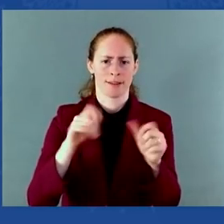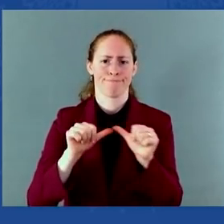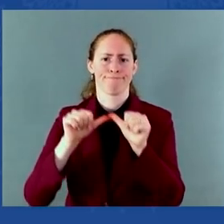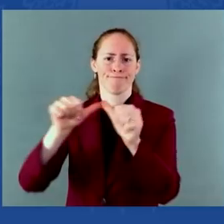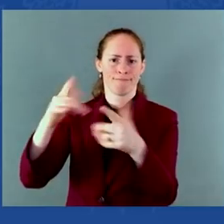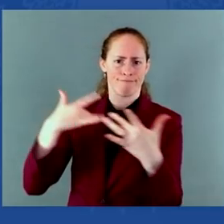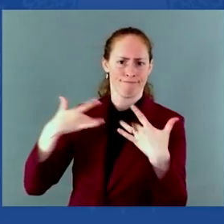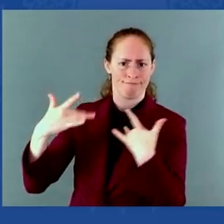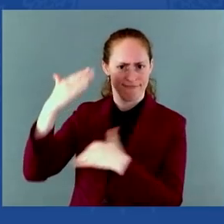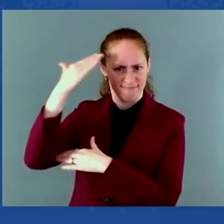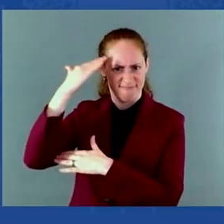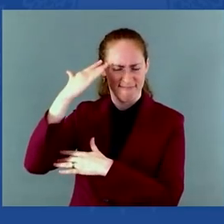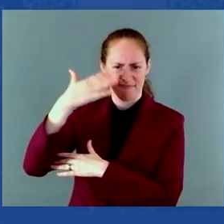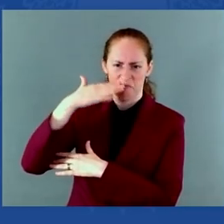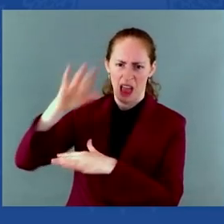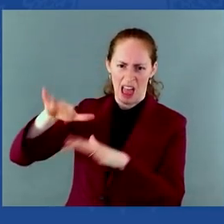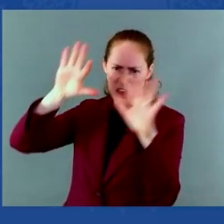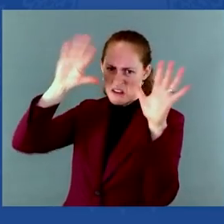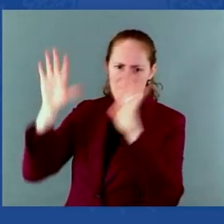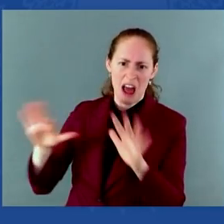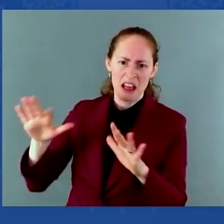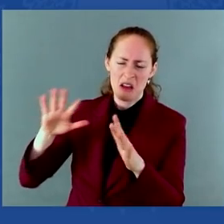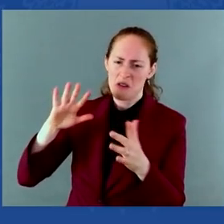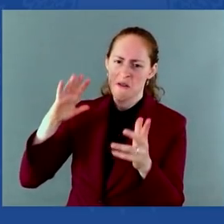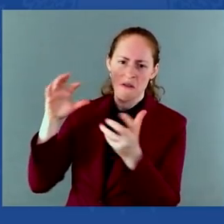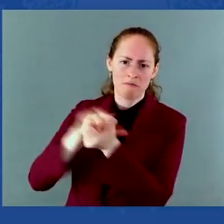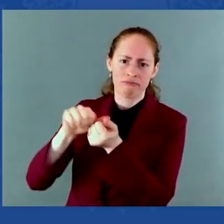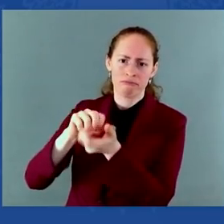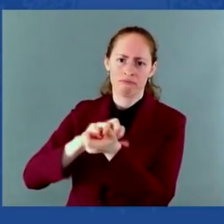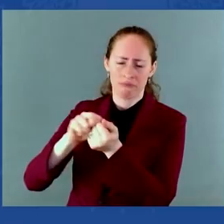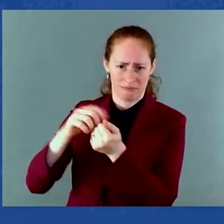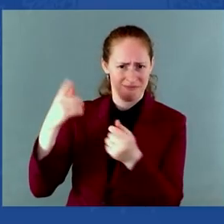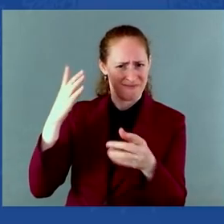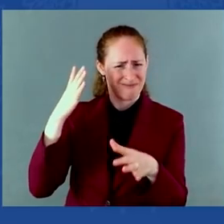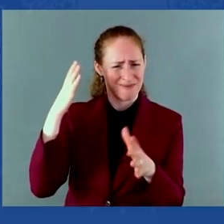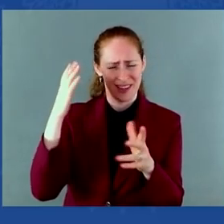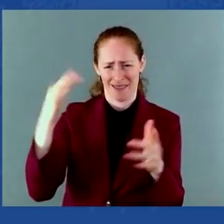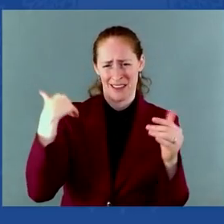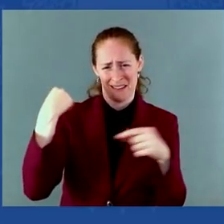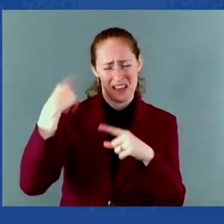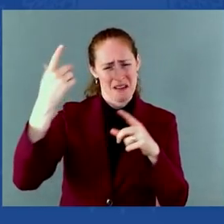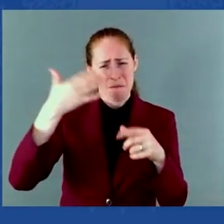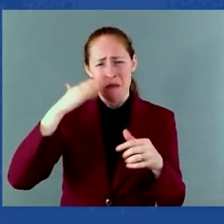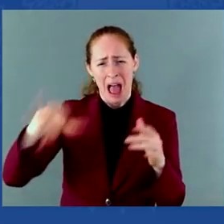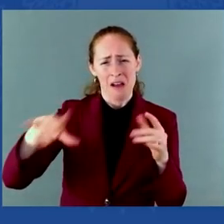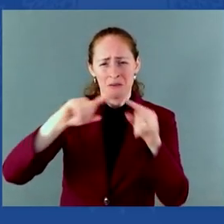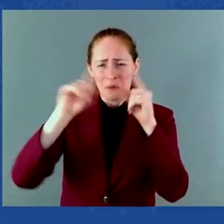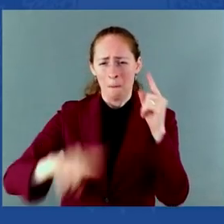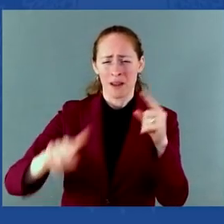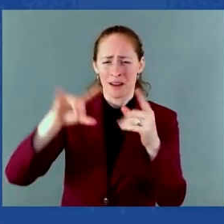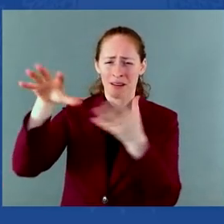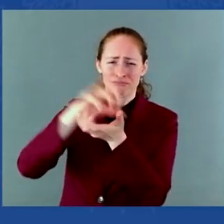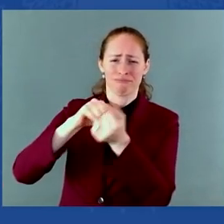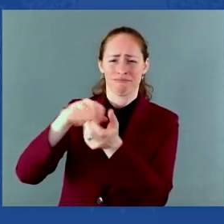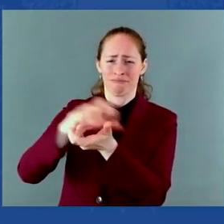Hurricane Irene hit New Hampshire really hard. And you all know that every winter, power will go out from ice storms.